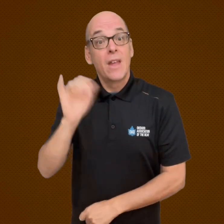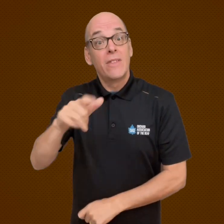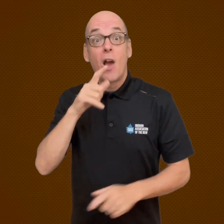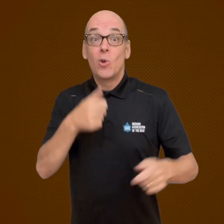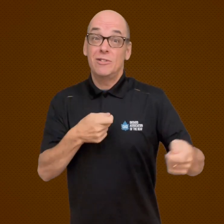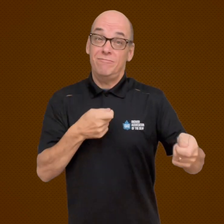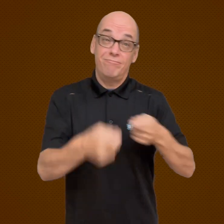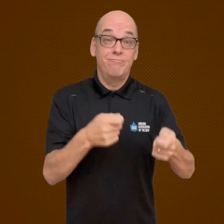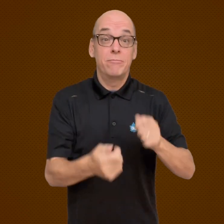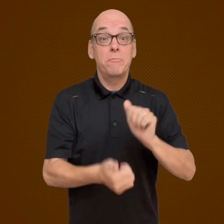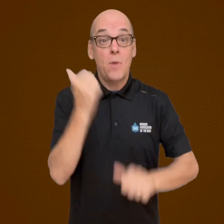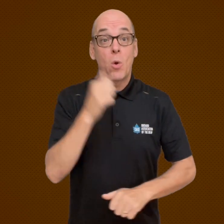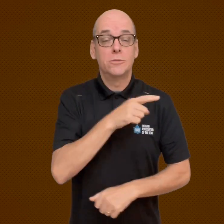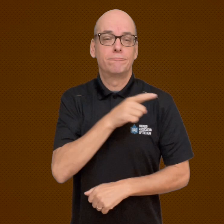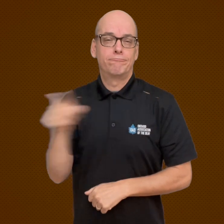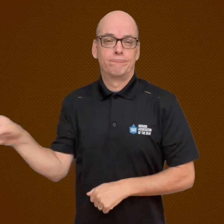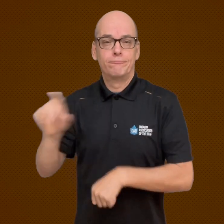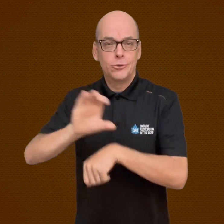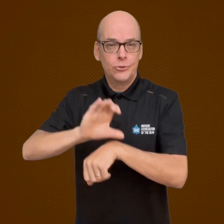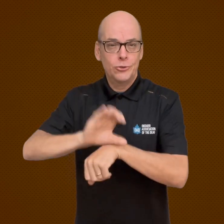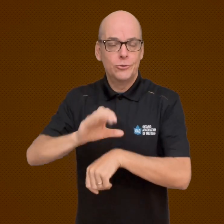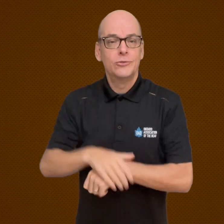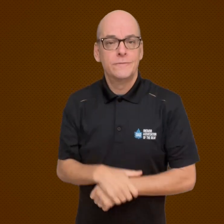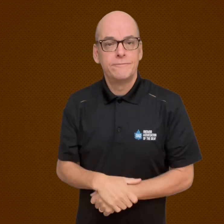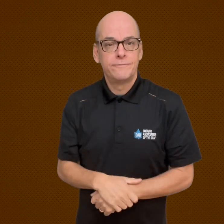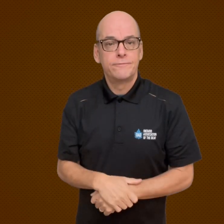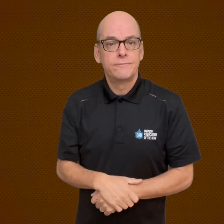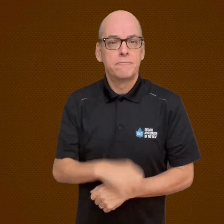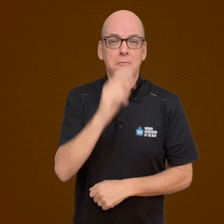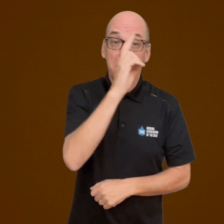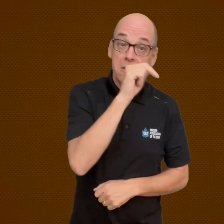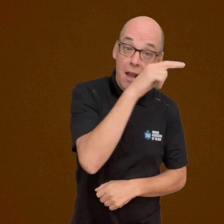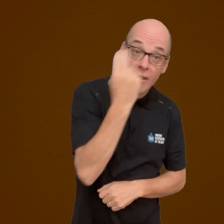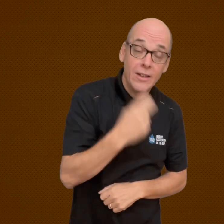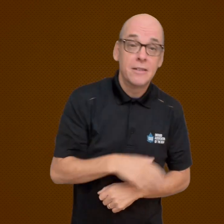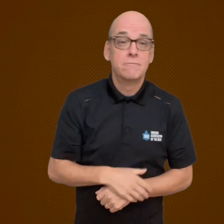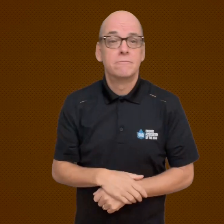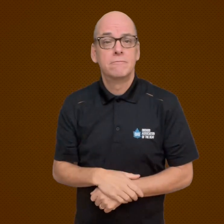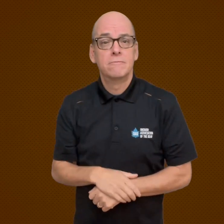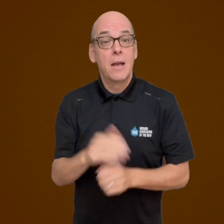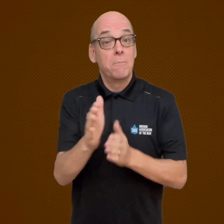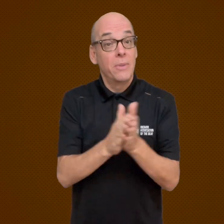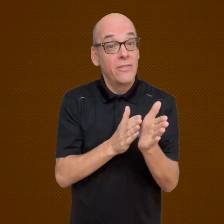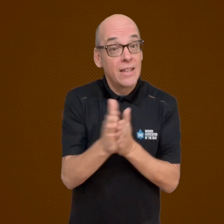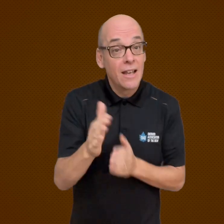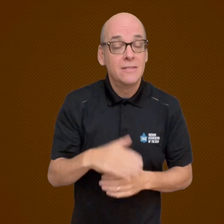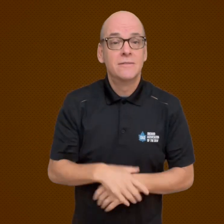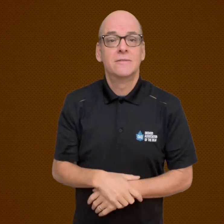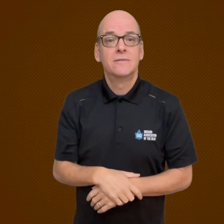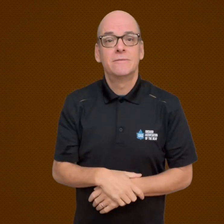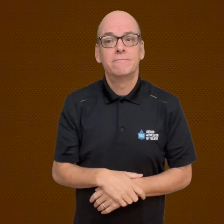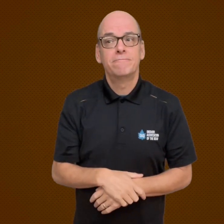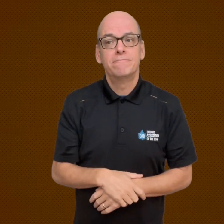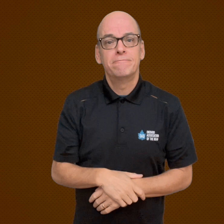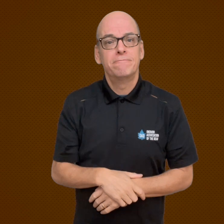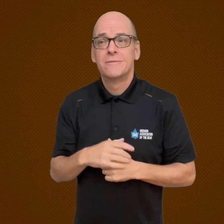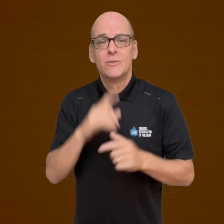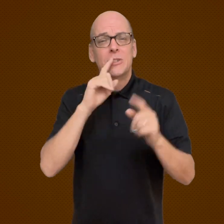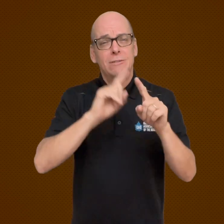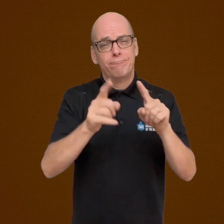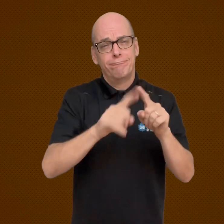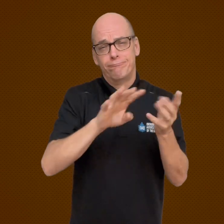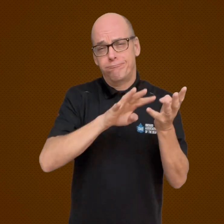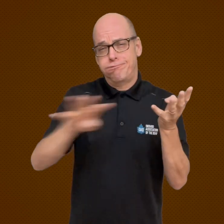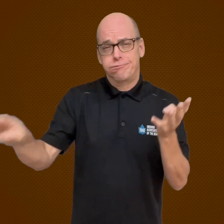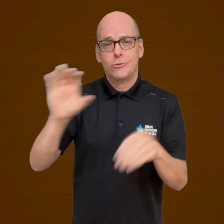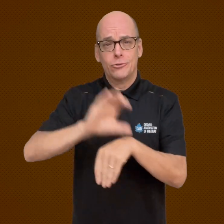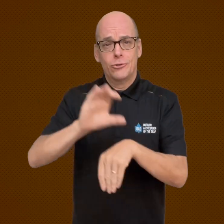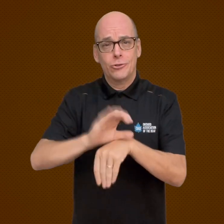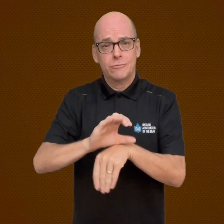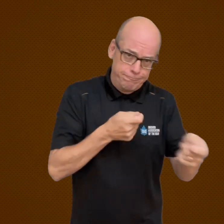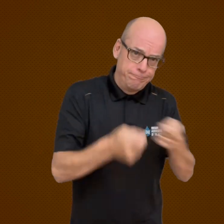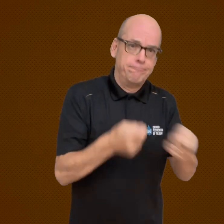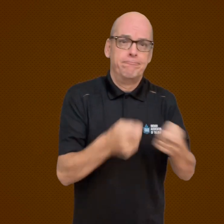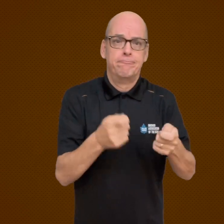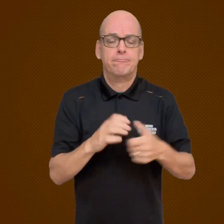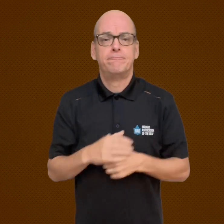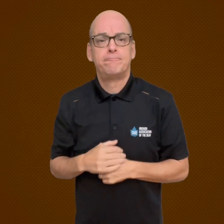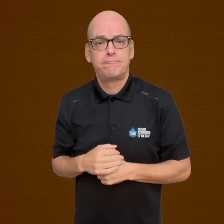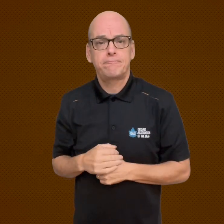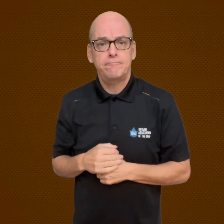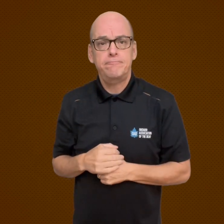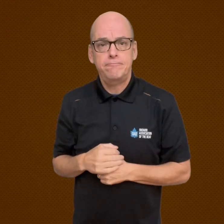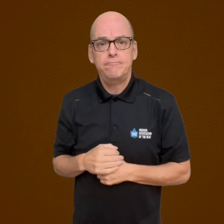The ones who controlled the institutions were from the churches: Catholics, Methodists and various churches.